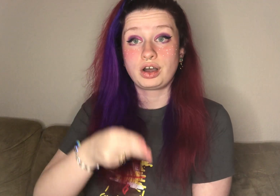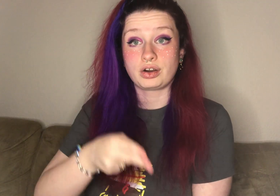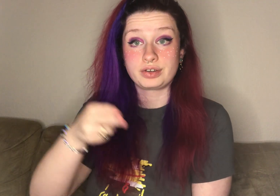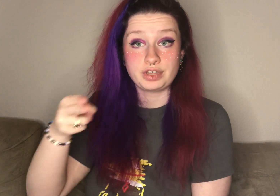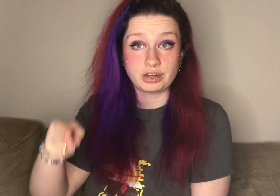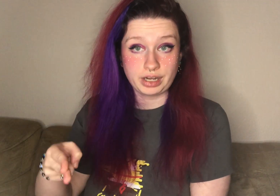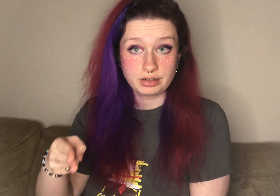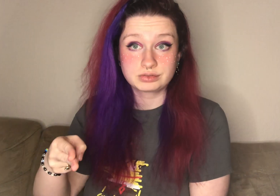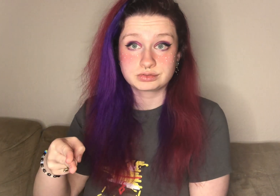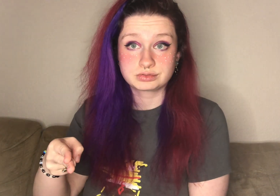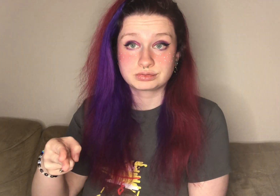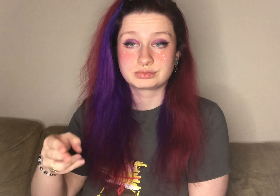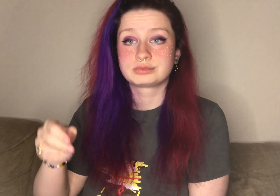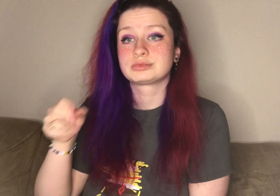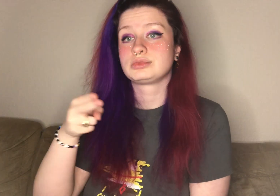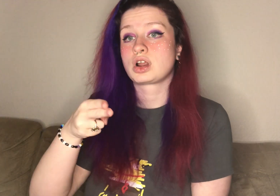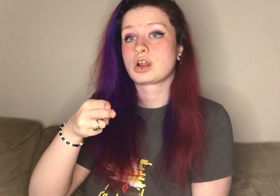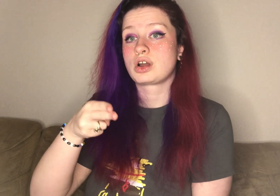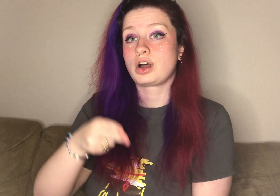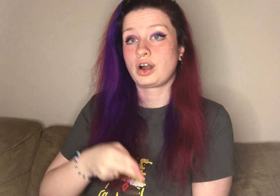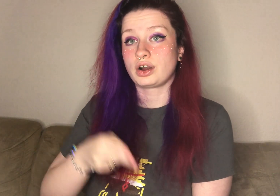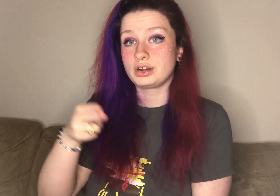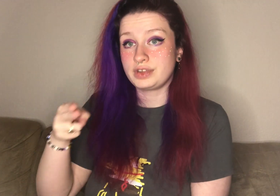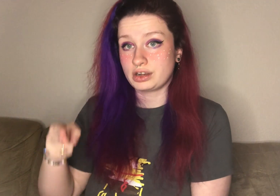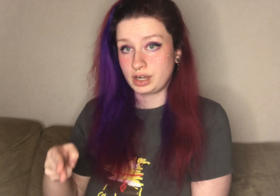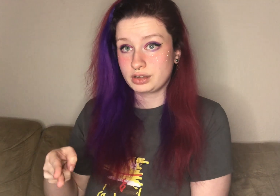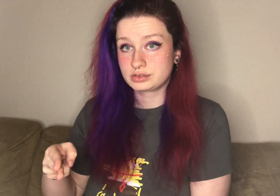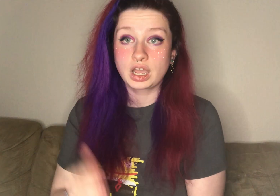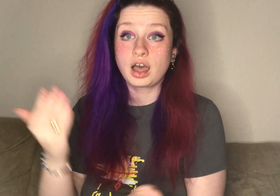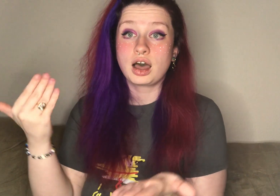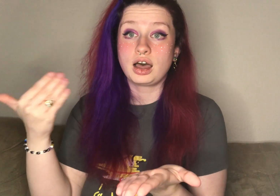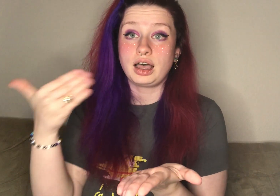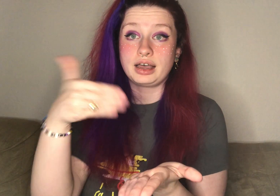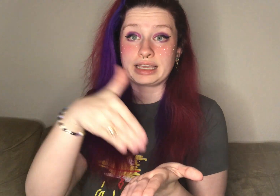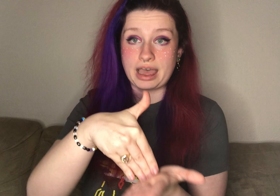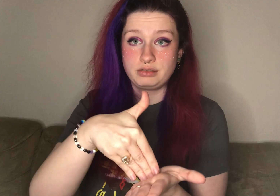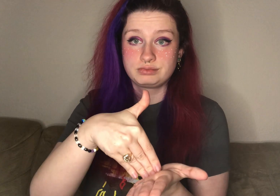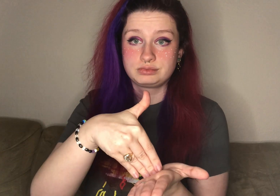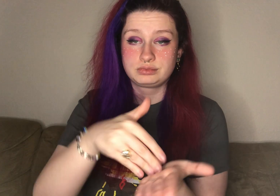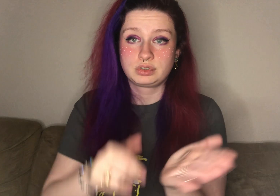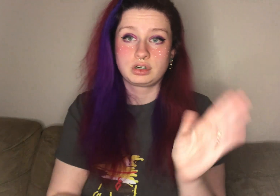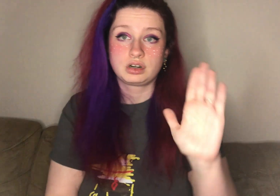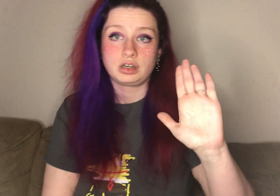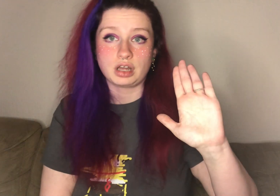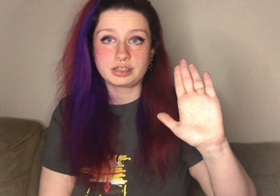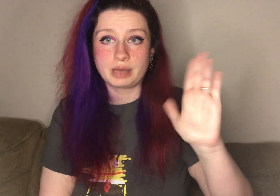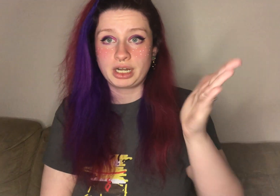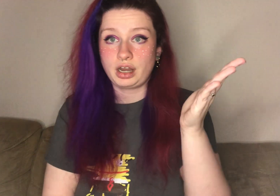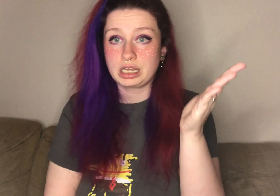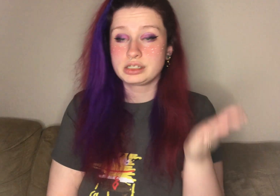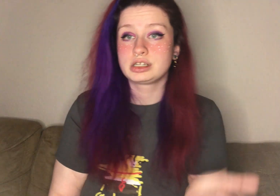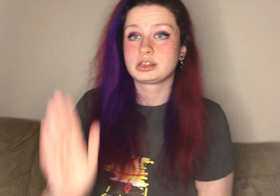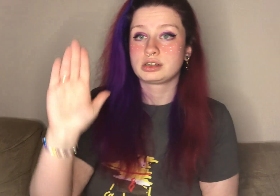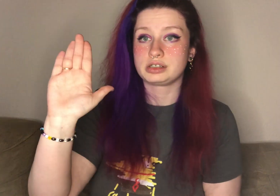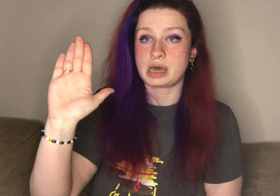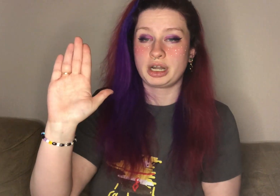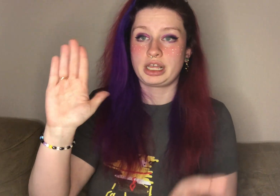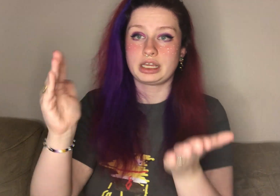hard of hearing hard of hearing again non-dominant hand, dominant hand